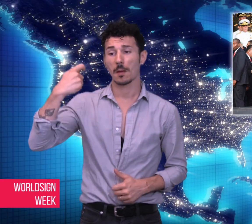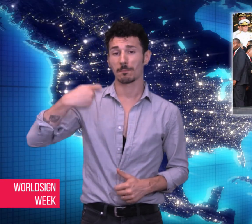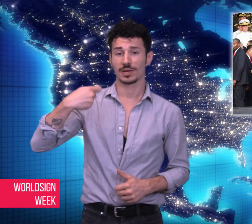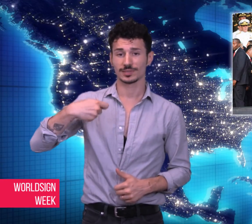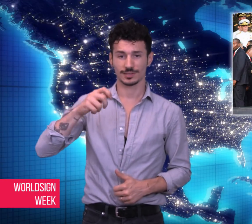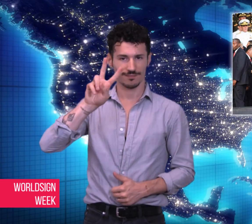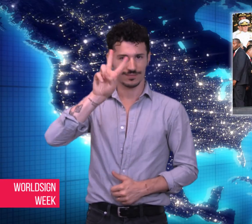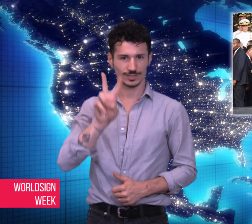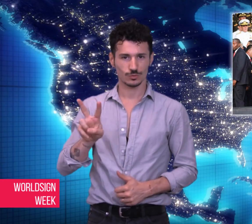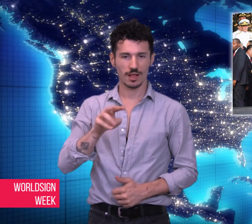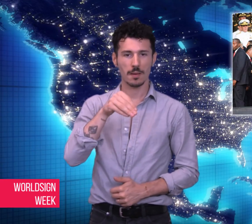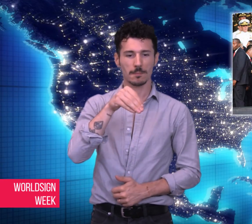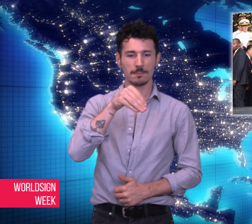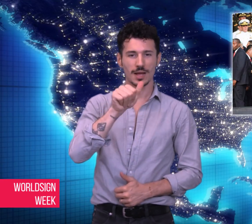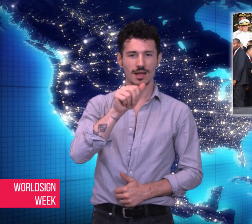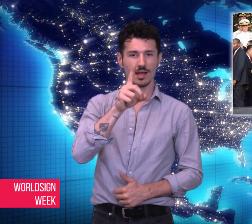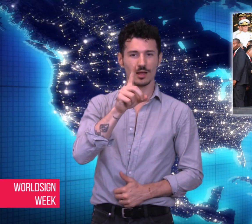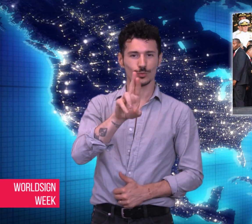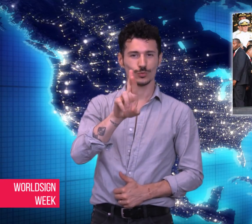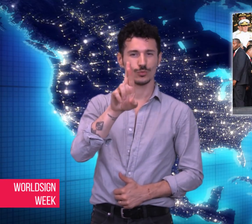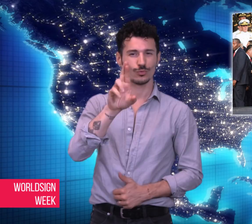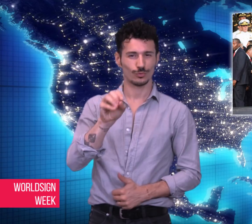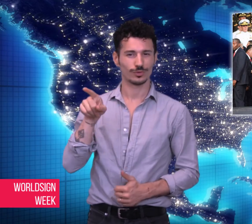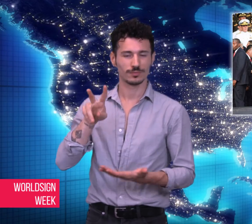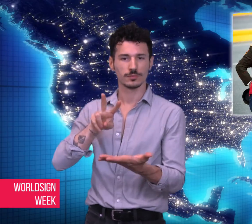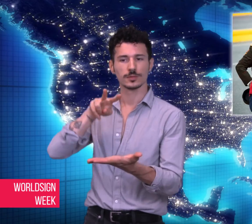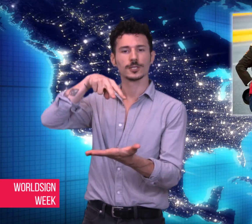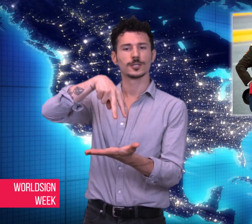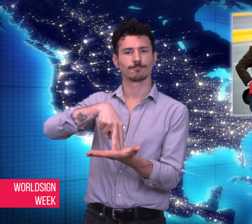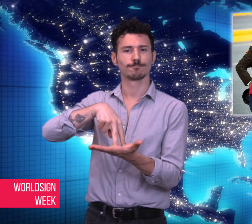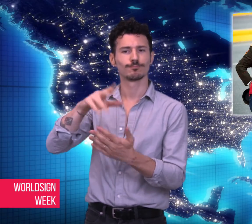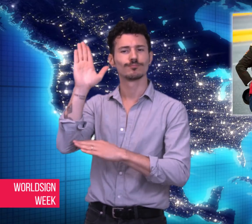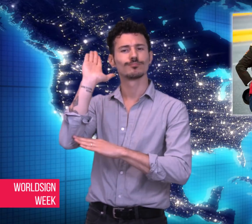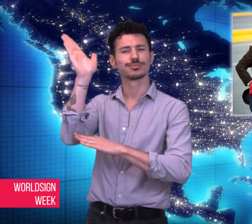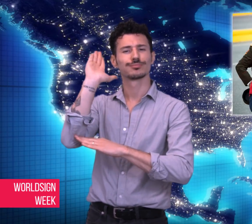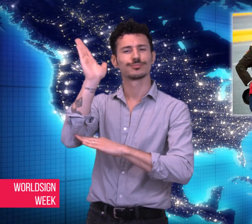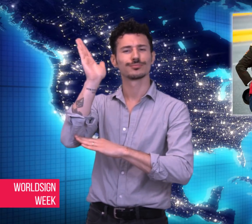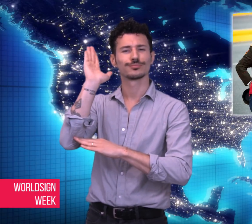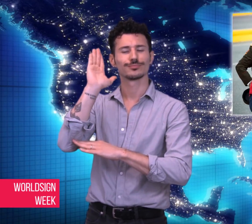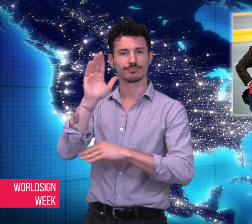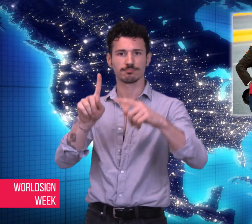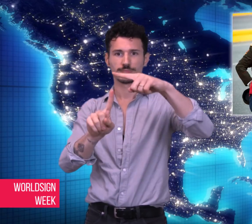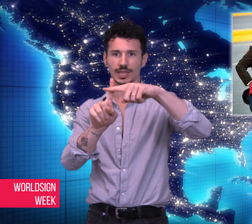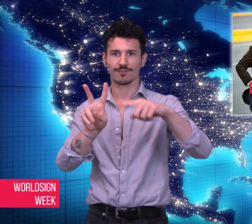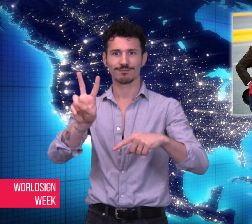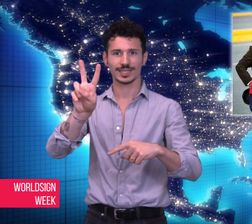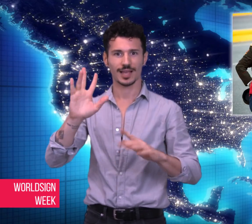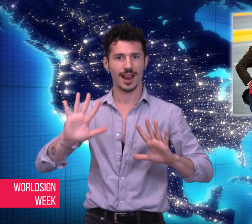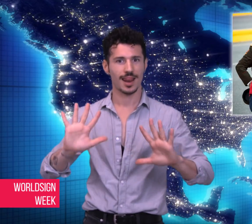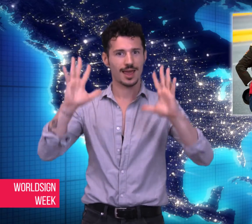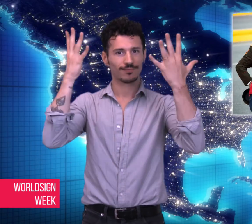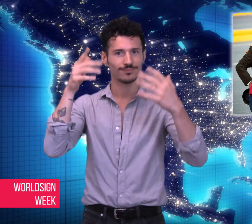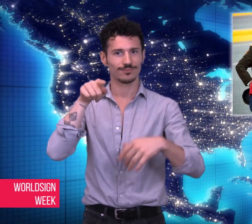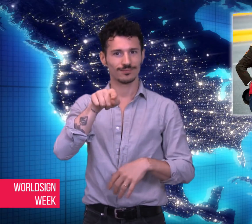Drones armed with explosives blew up while Venezuelan President Nicolas